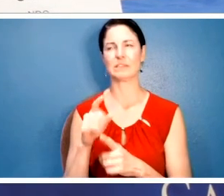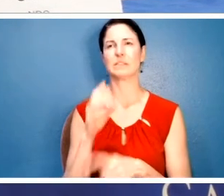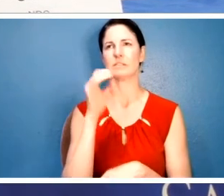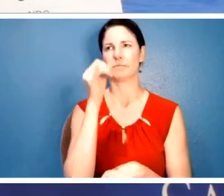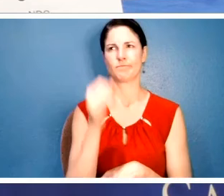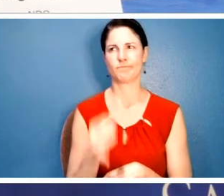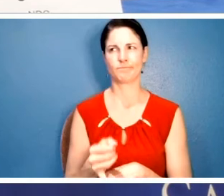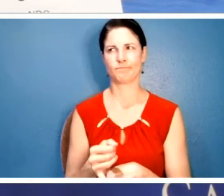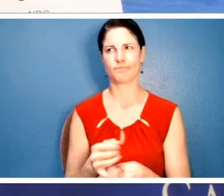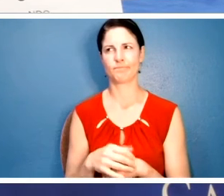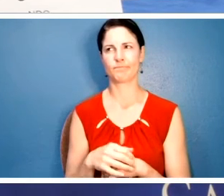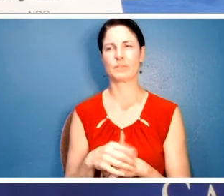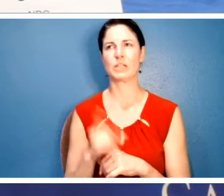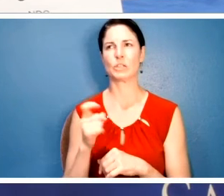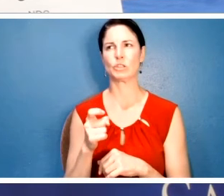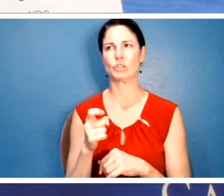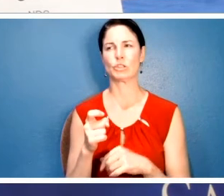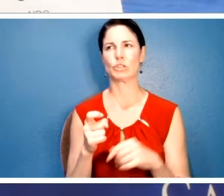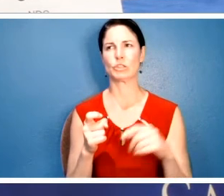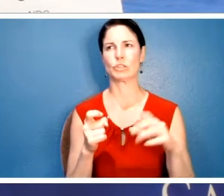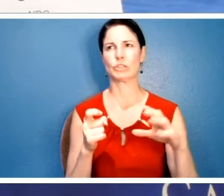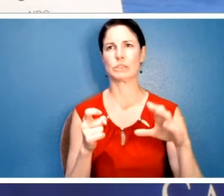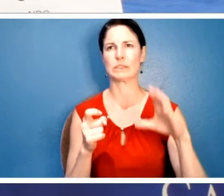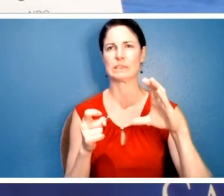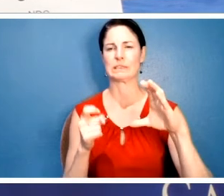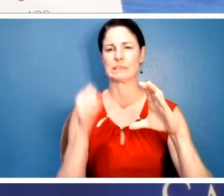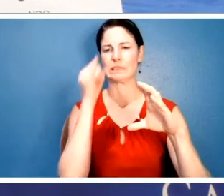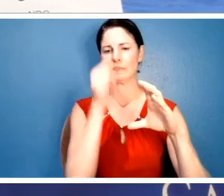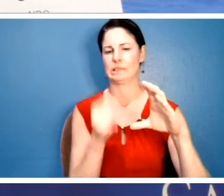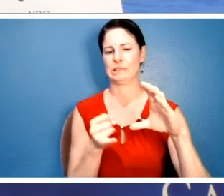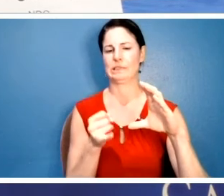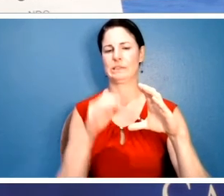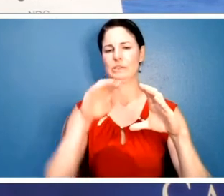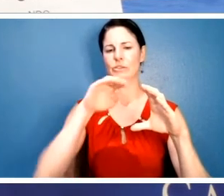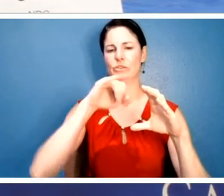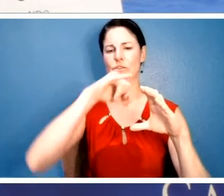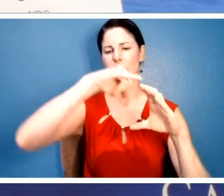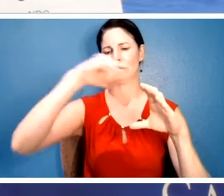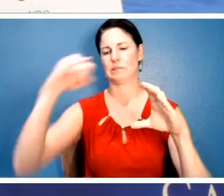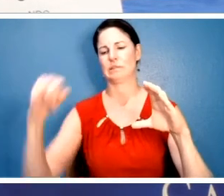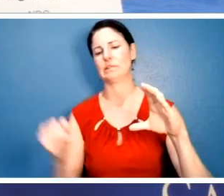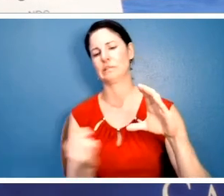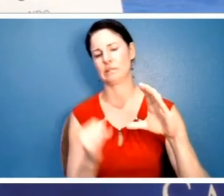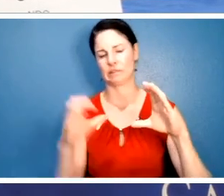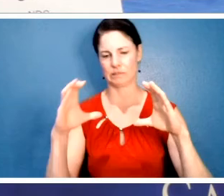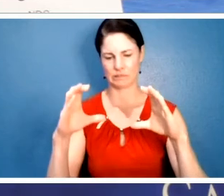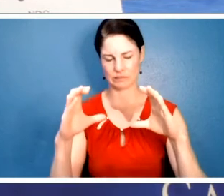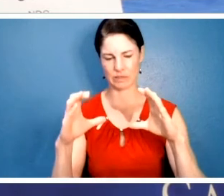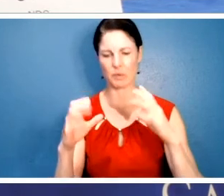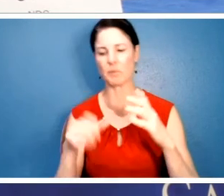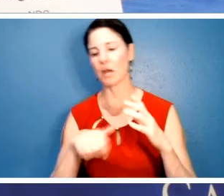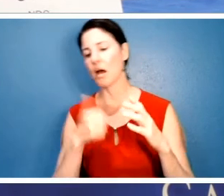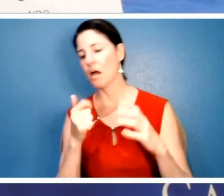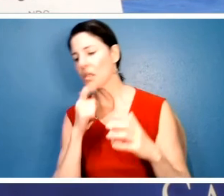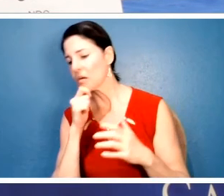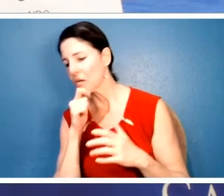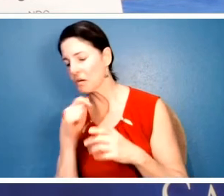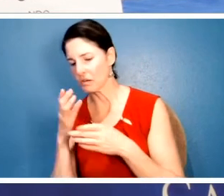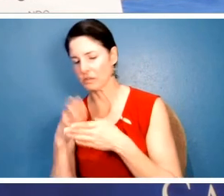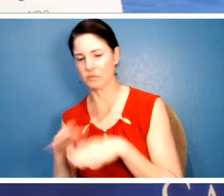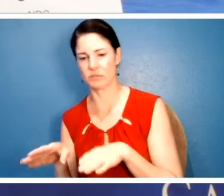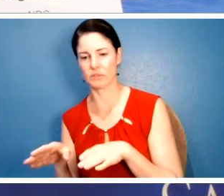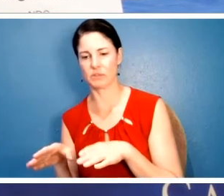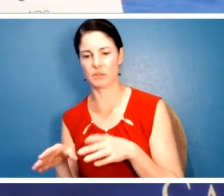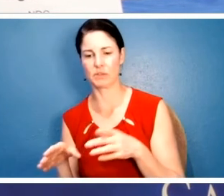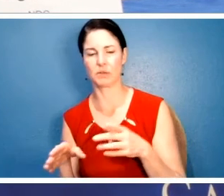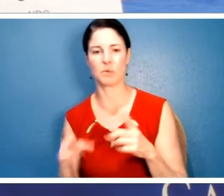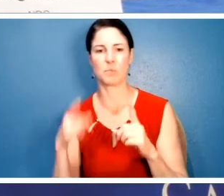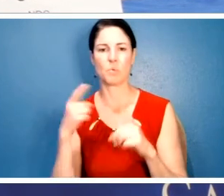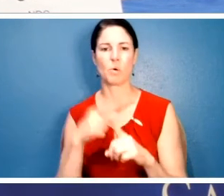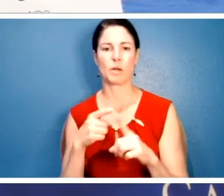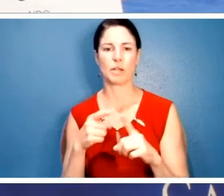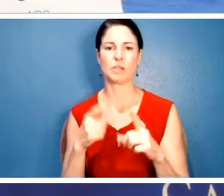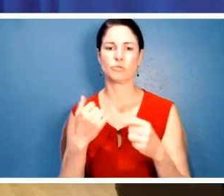Some other population somewhere else, so that we can make an equal dish is equal district, but keeping it in that general area sort of us to make it compact as compact as possible.